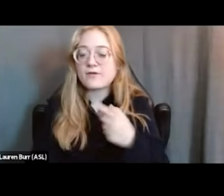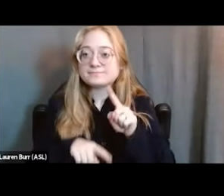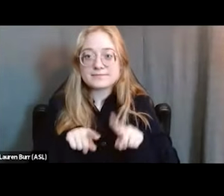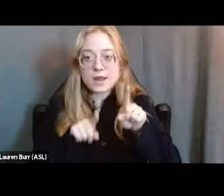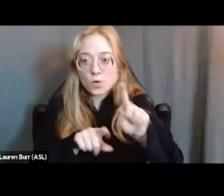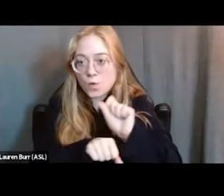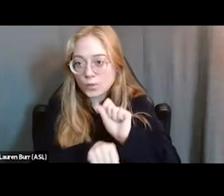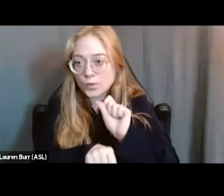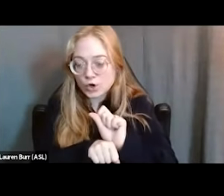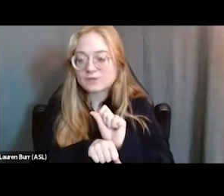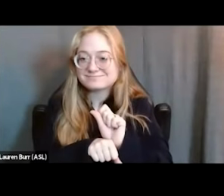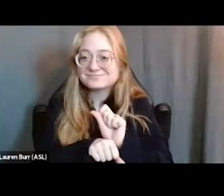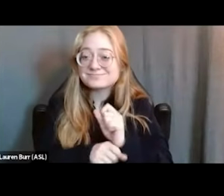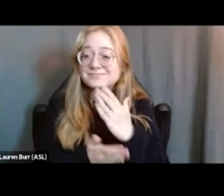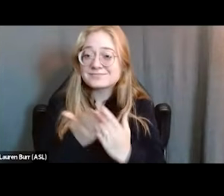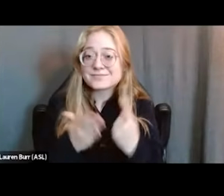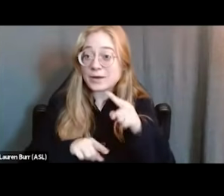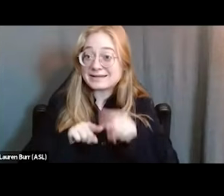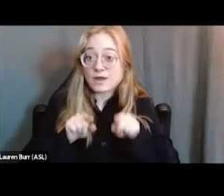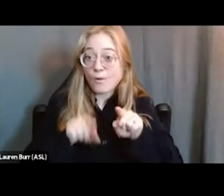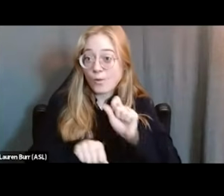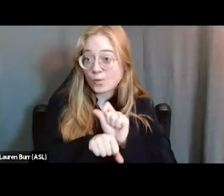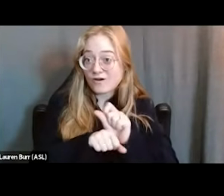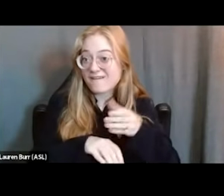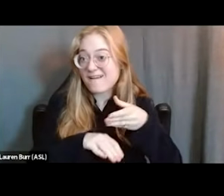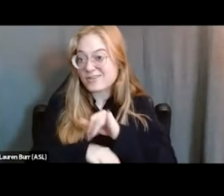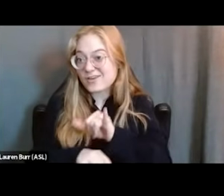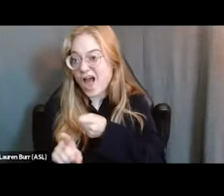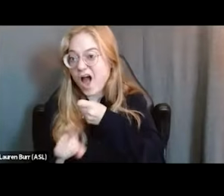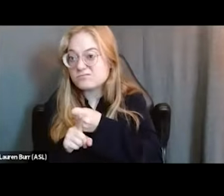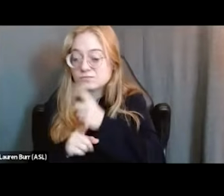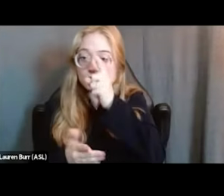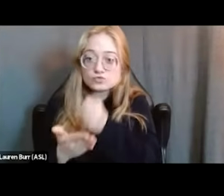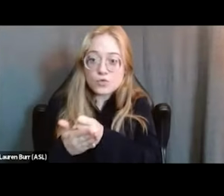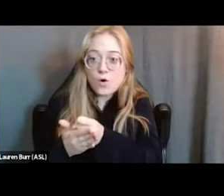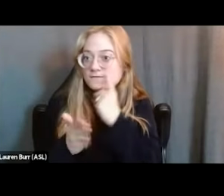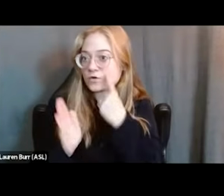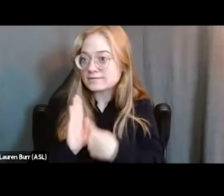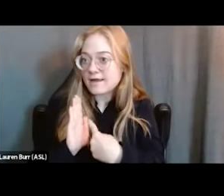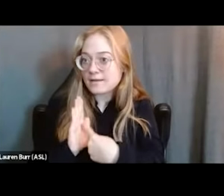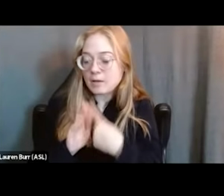When somebody is unable to return to work after an event such as possibly a stroke, when we are unable to return to work,